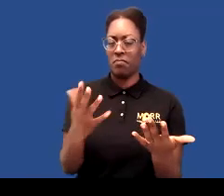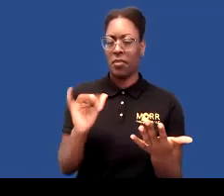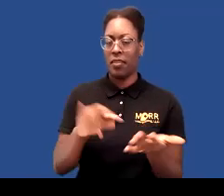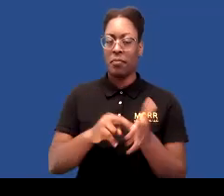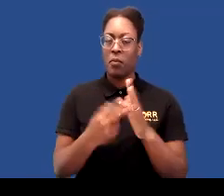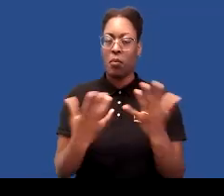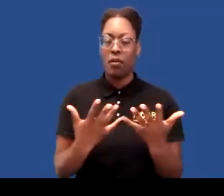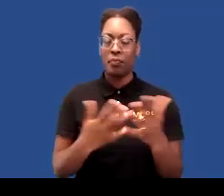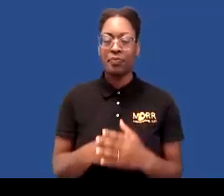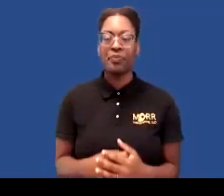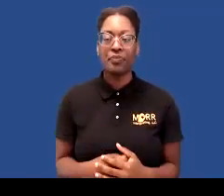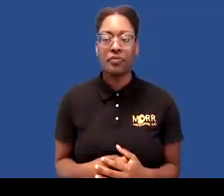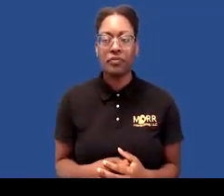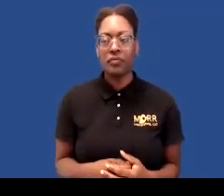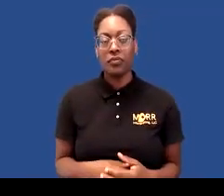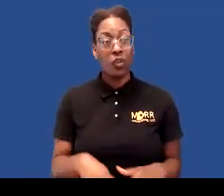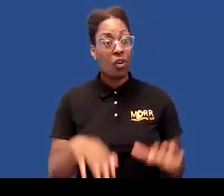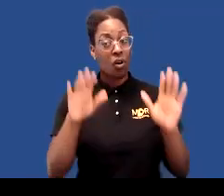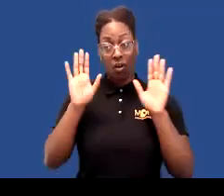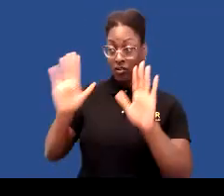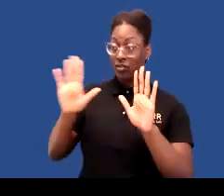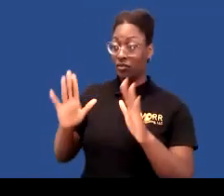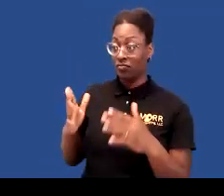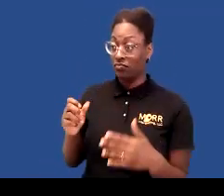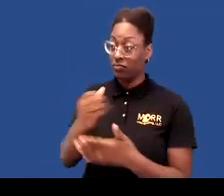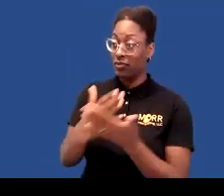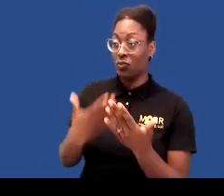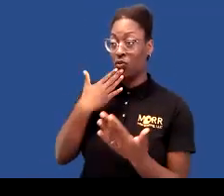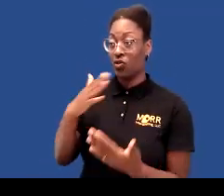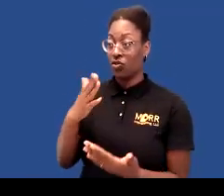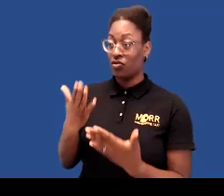Those are some really good suggestions. Some of them. I'm like, "Oh yeah, that's a great idea. "I've never thought of that."